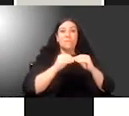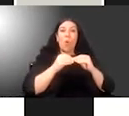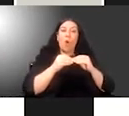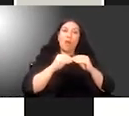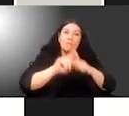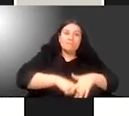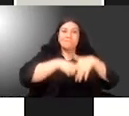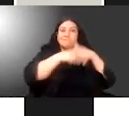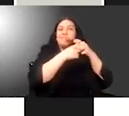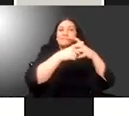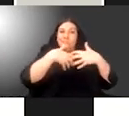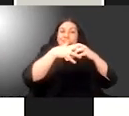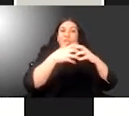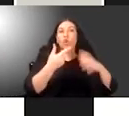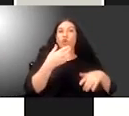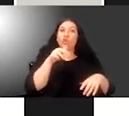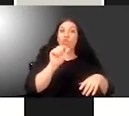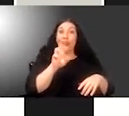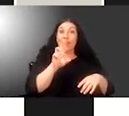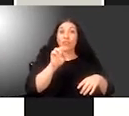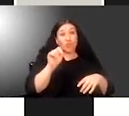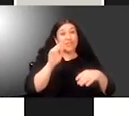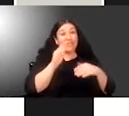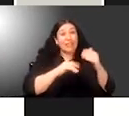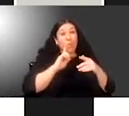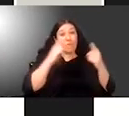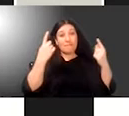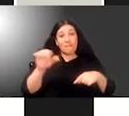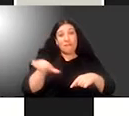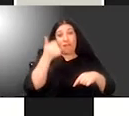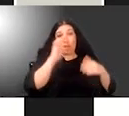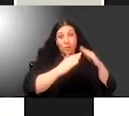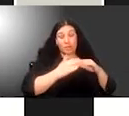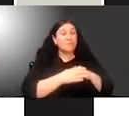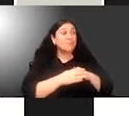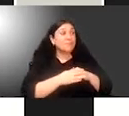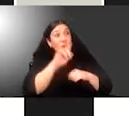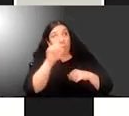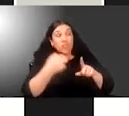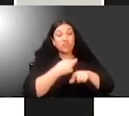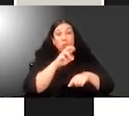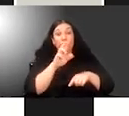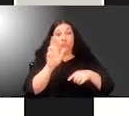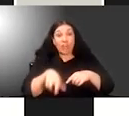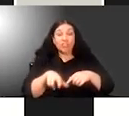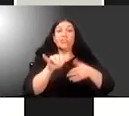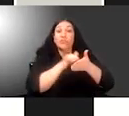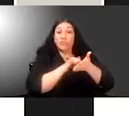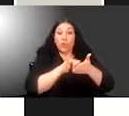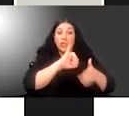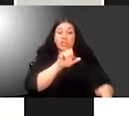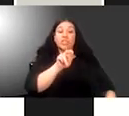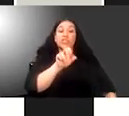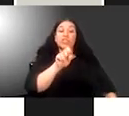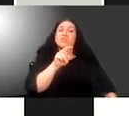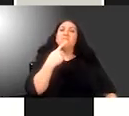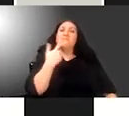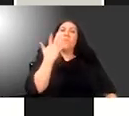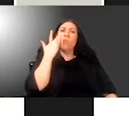Here's a question from Rochester, New York. Jensen says, why doesn't the disability community have the power it had then? Meaning, I think back before when we were advocating for 504 and ADA. Was it just good timing, and how can we build it again?